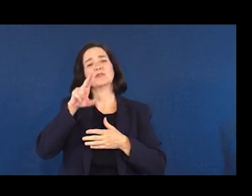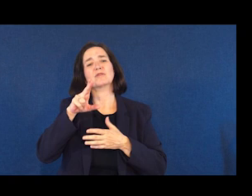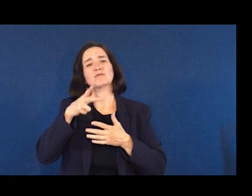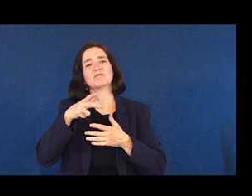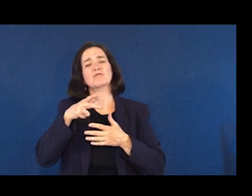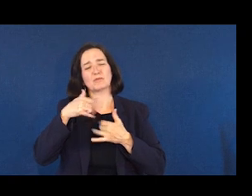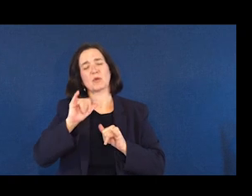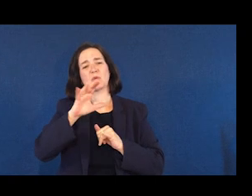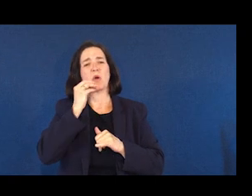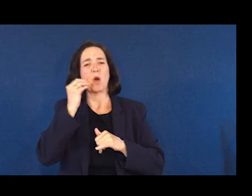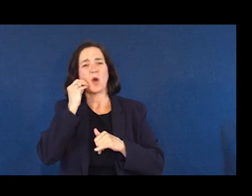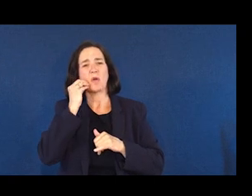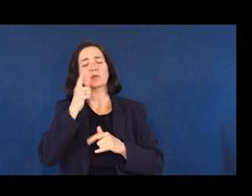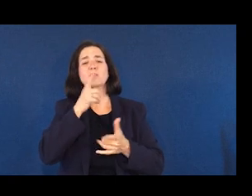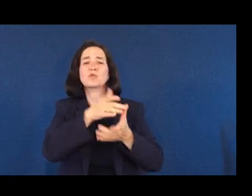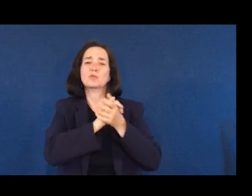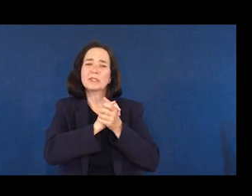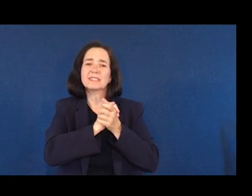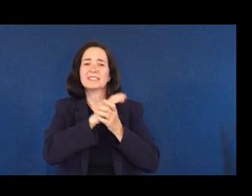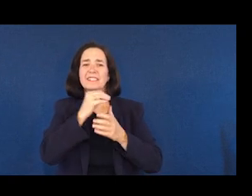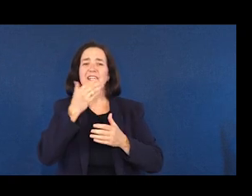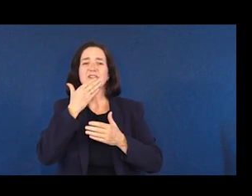Congratulations, and good luck.